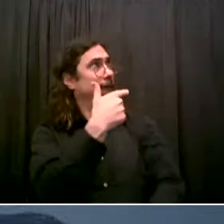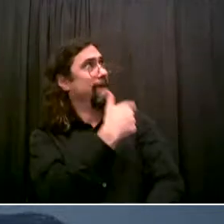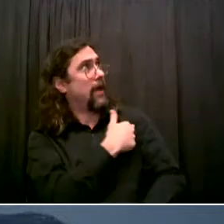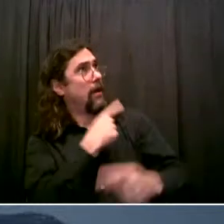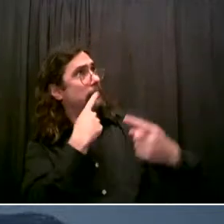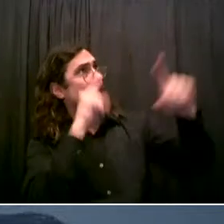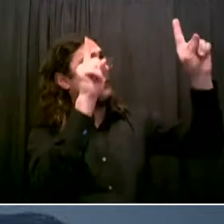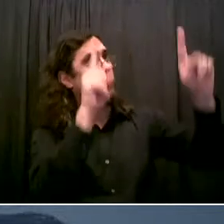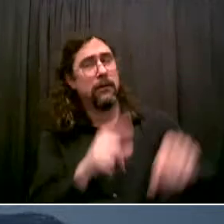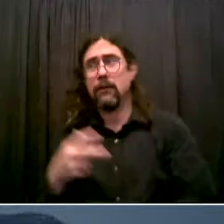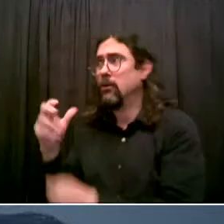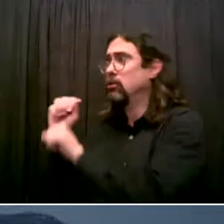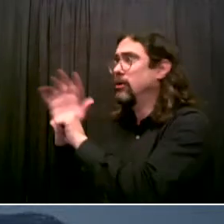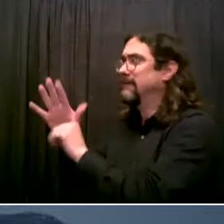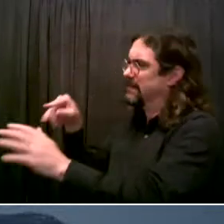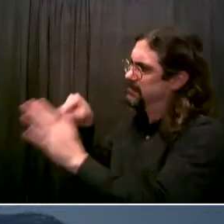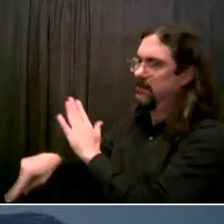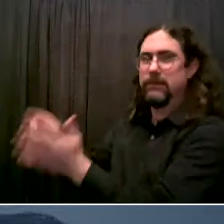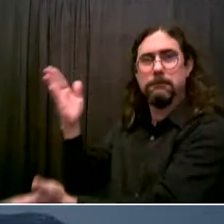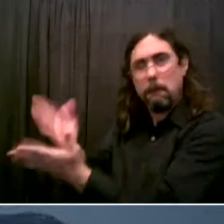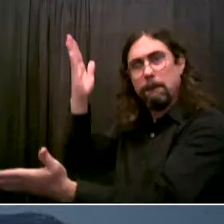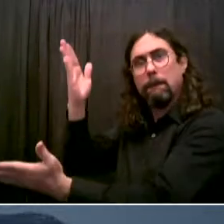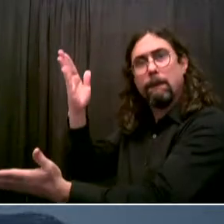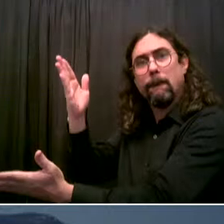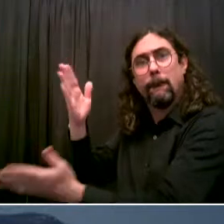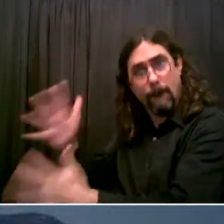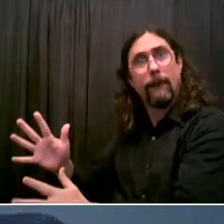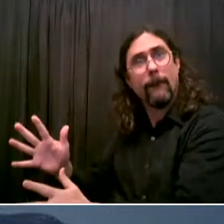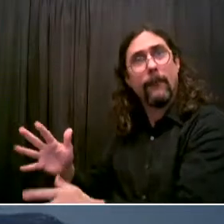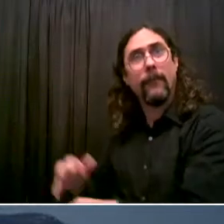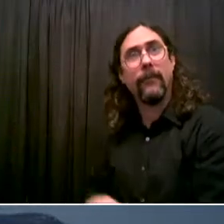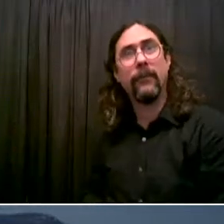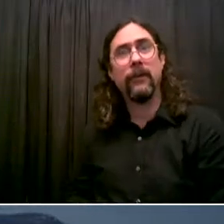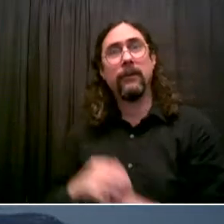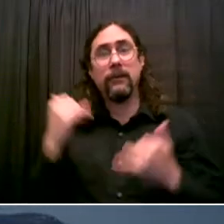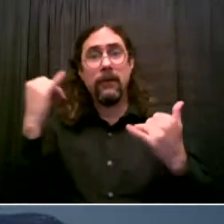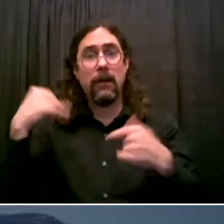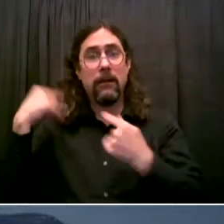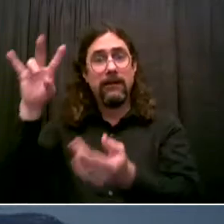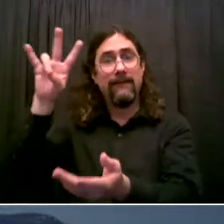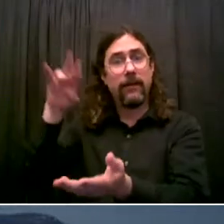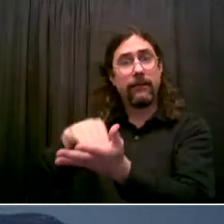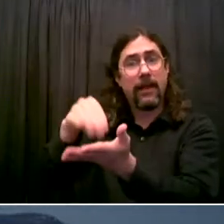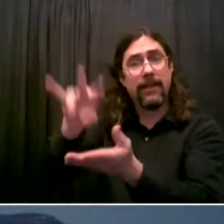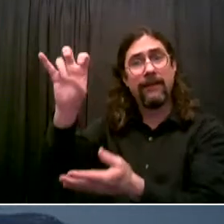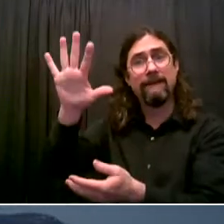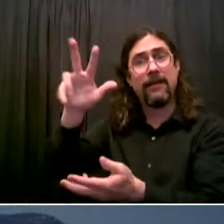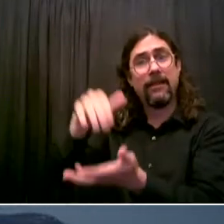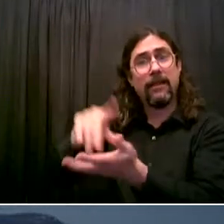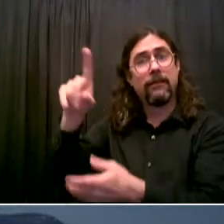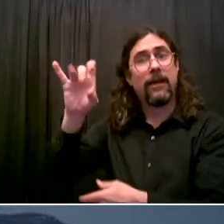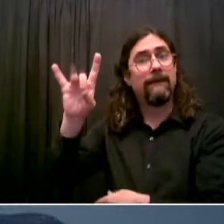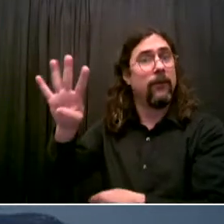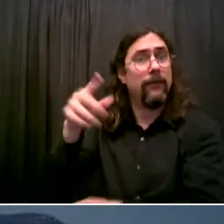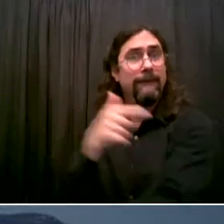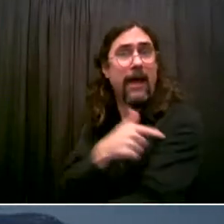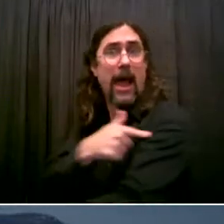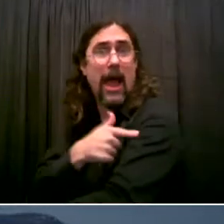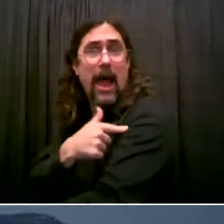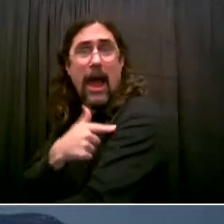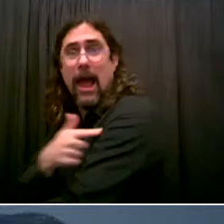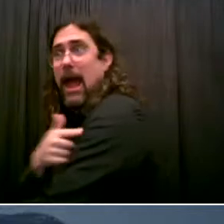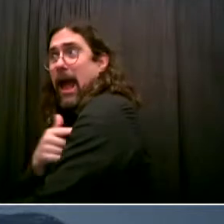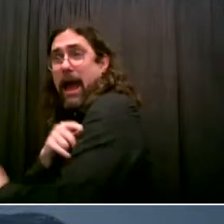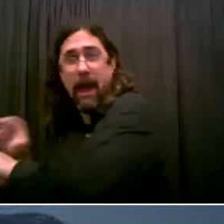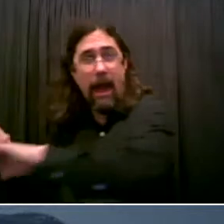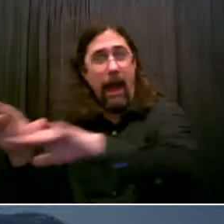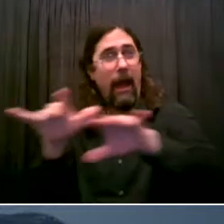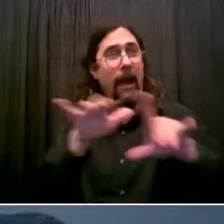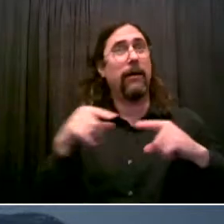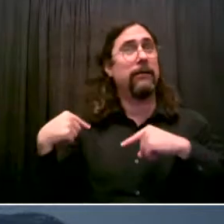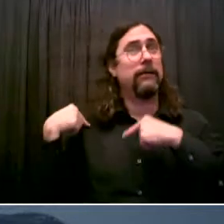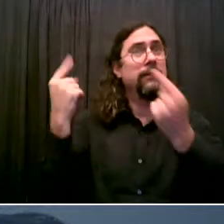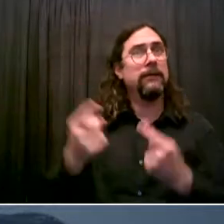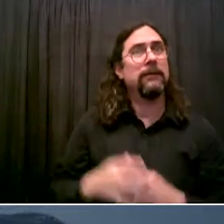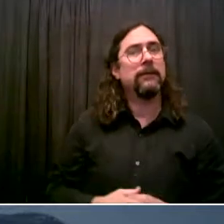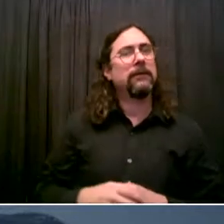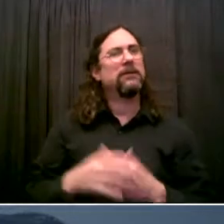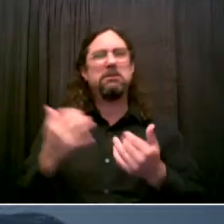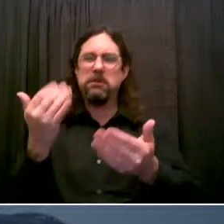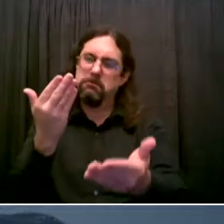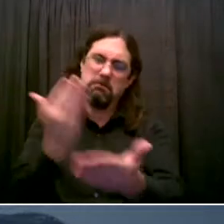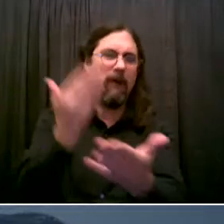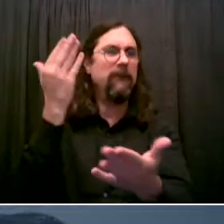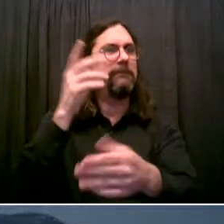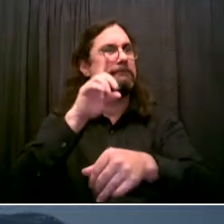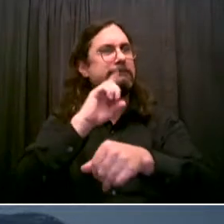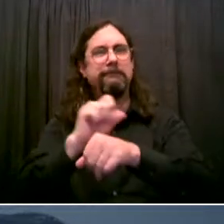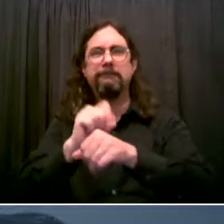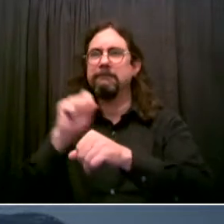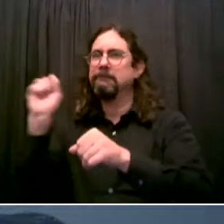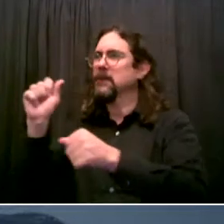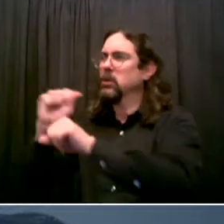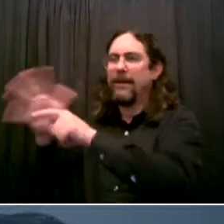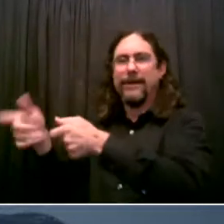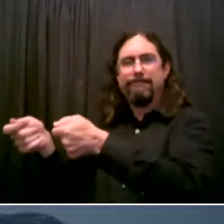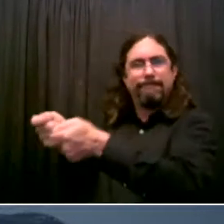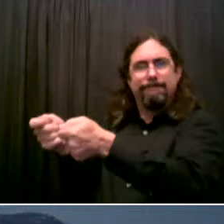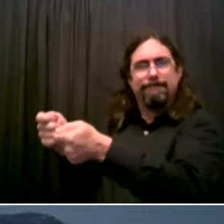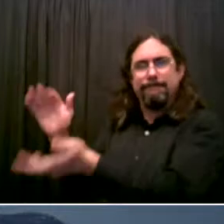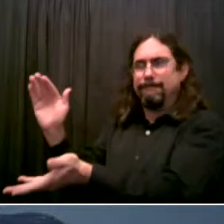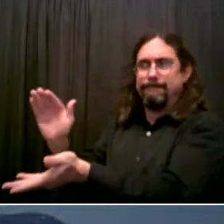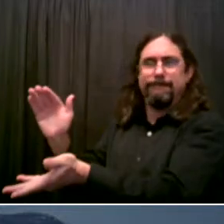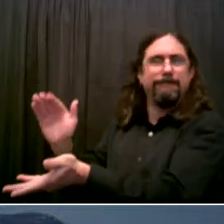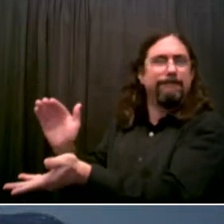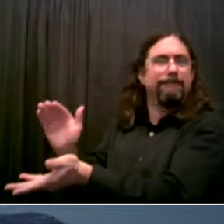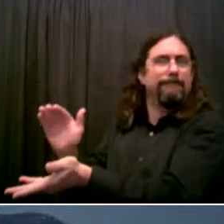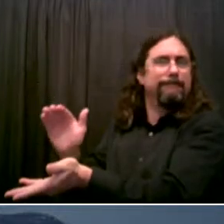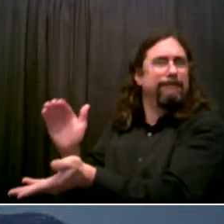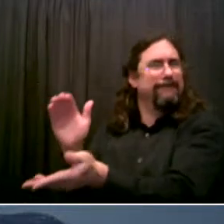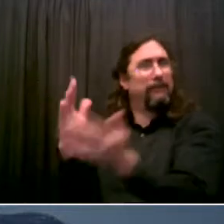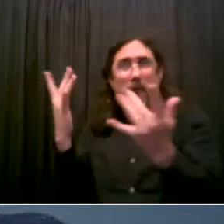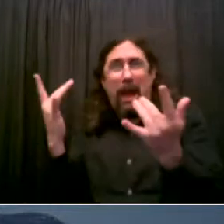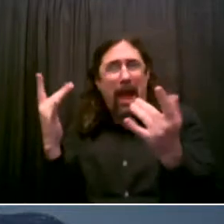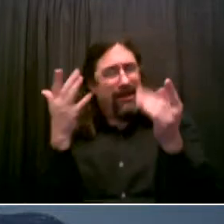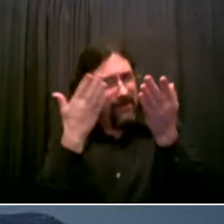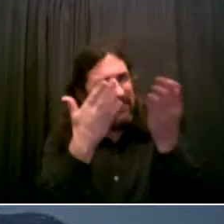NOW.